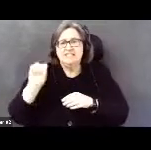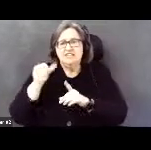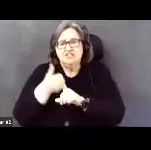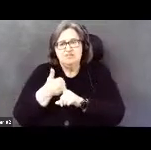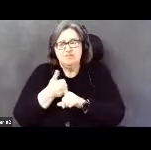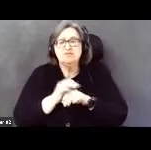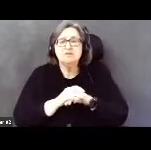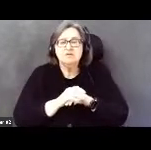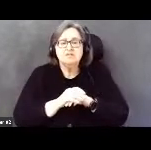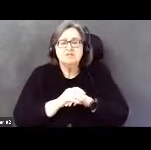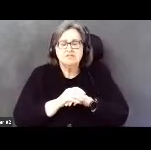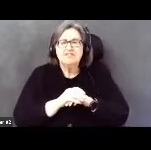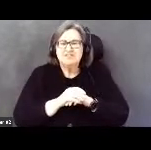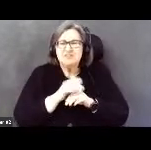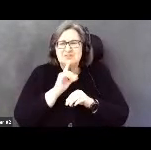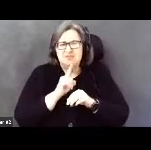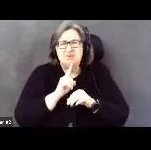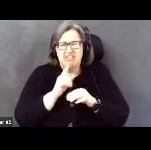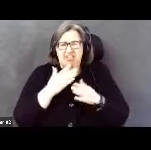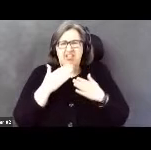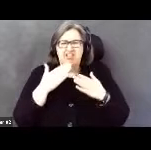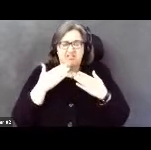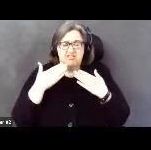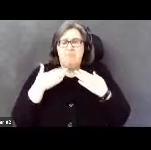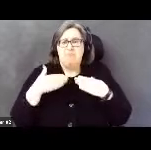so a metabolic abnormality as well